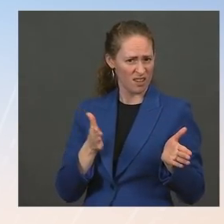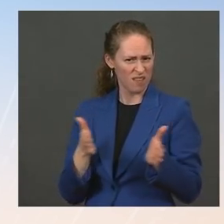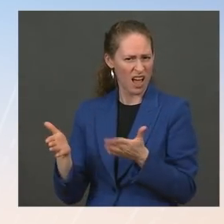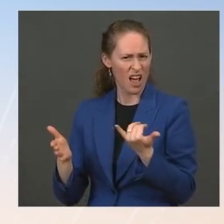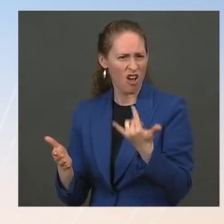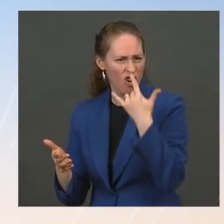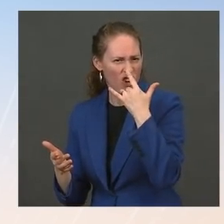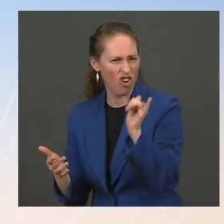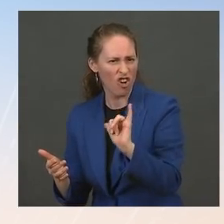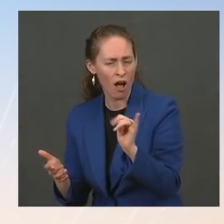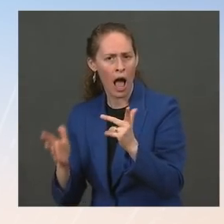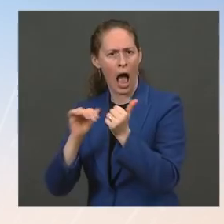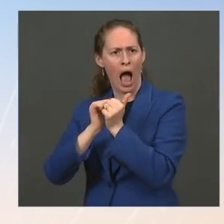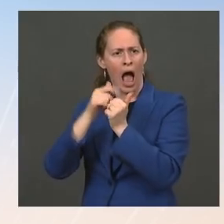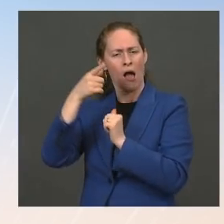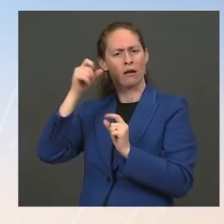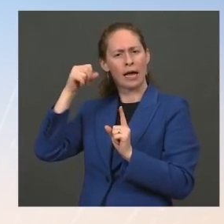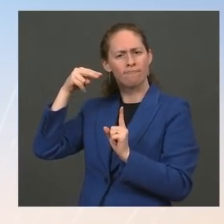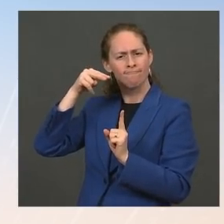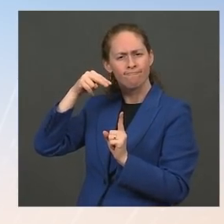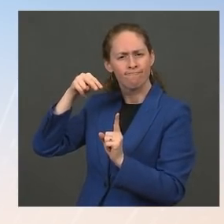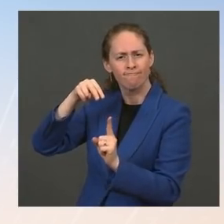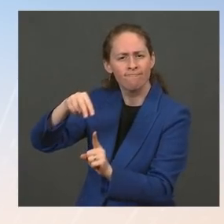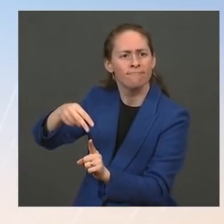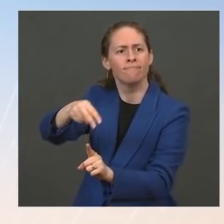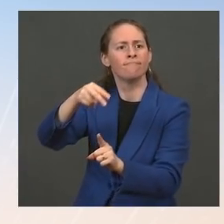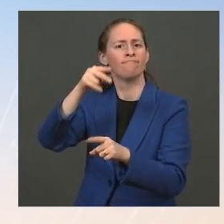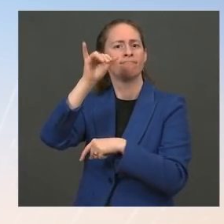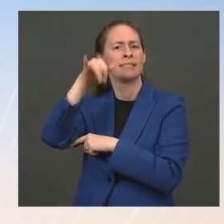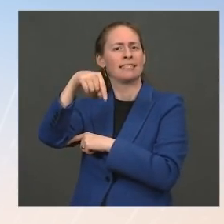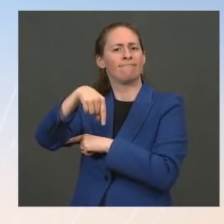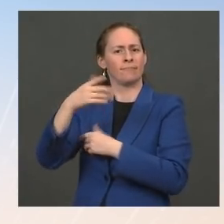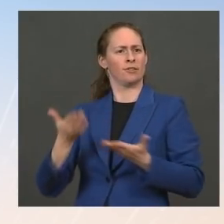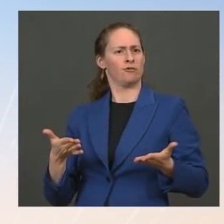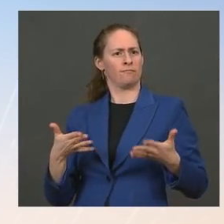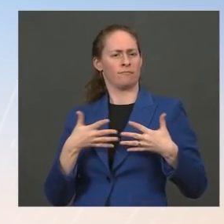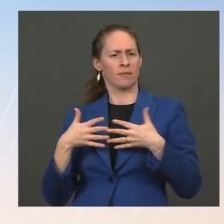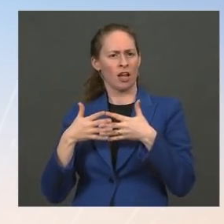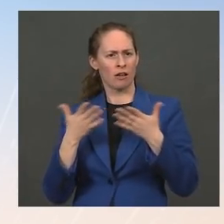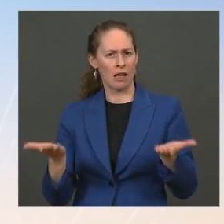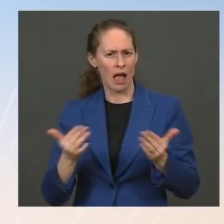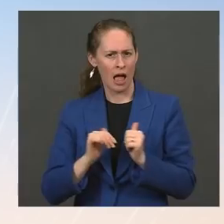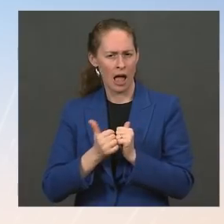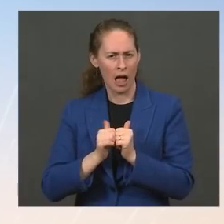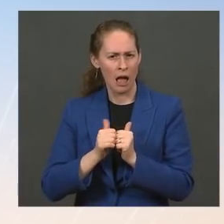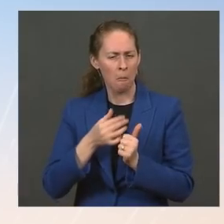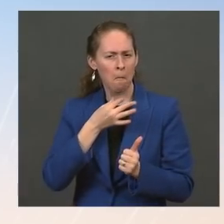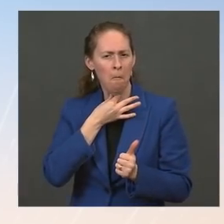domestically in local communities across the country, whether you're working with governors or states?